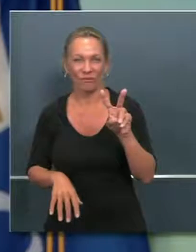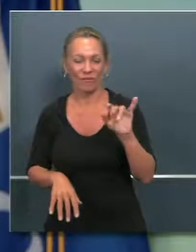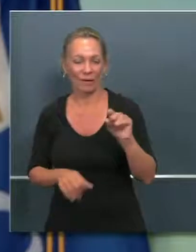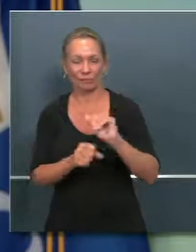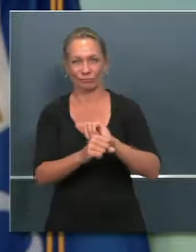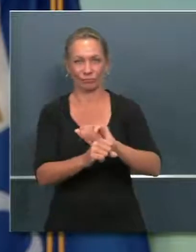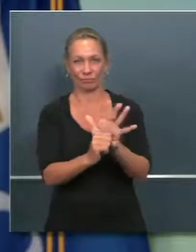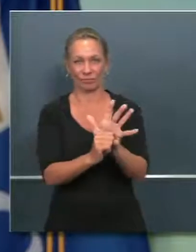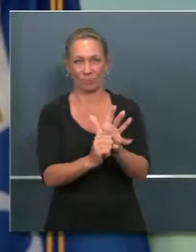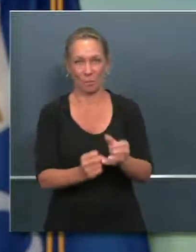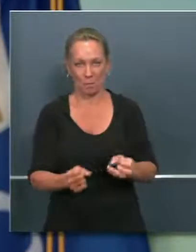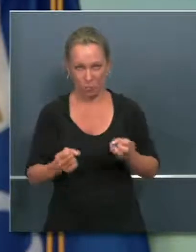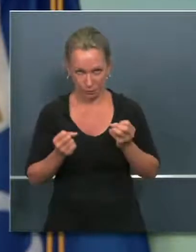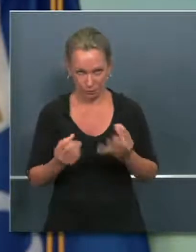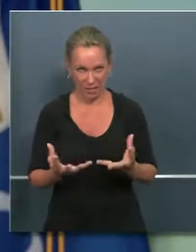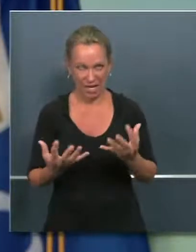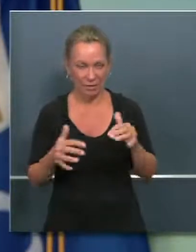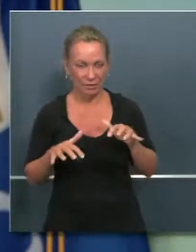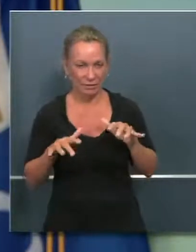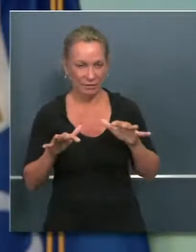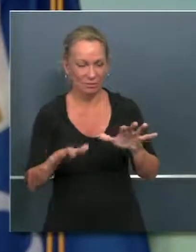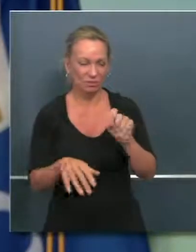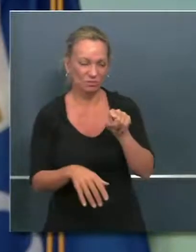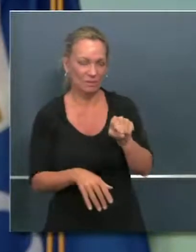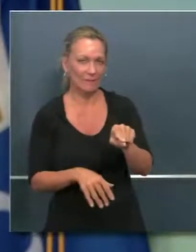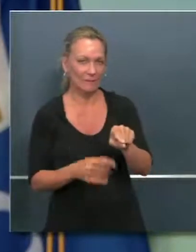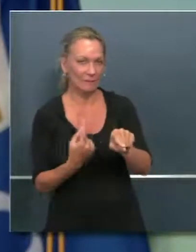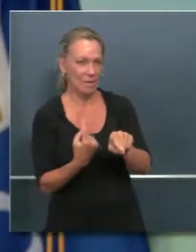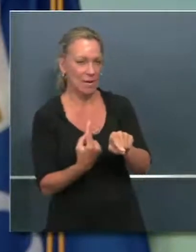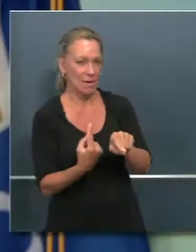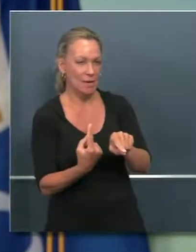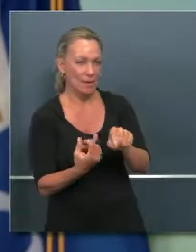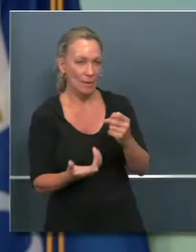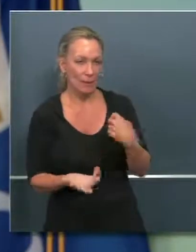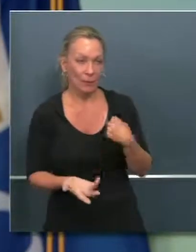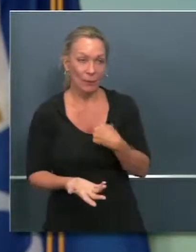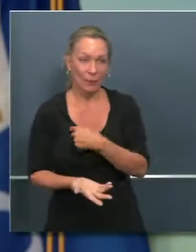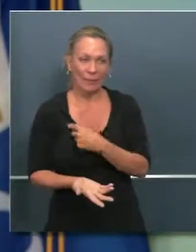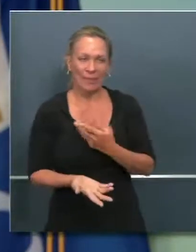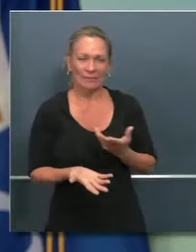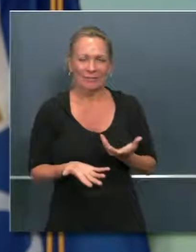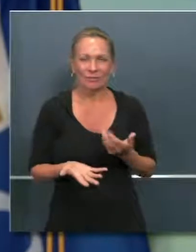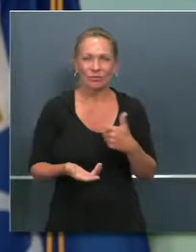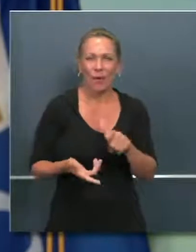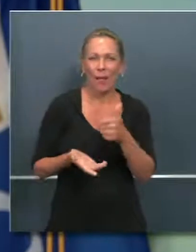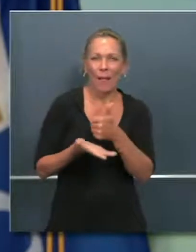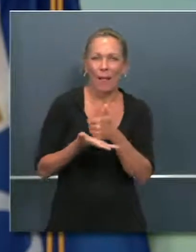a five-week period just a five-week period we had to move 500 patients out of their hospital